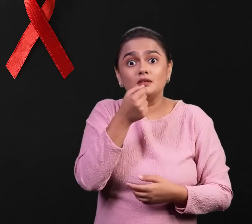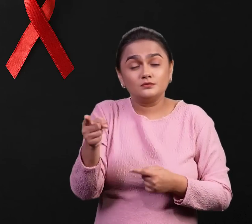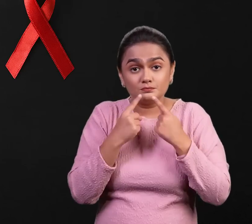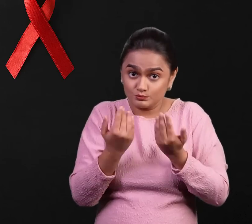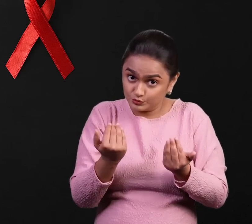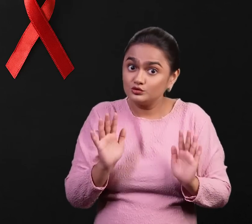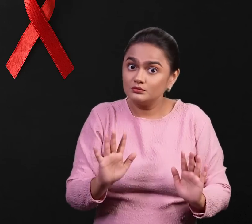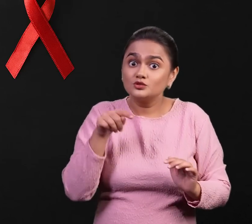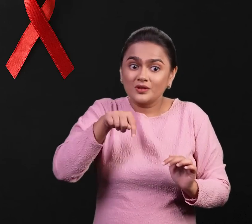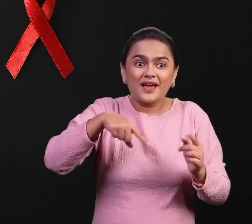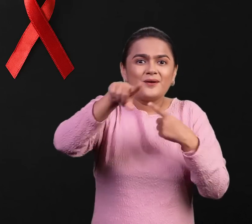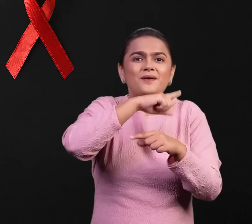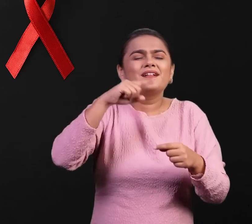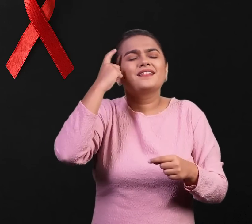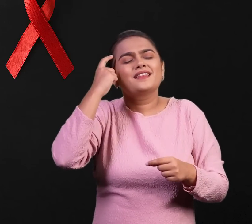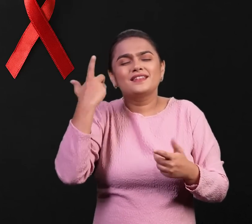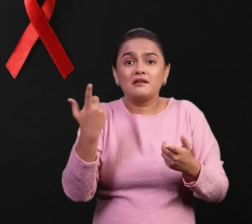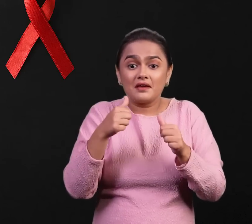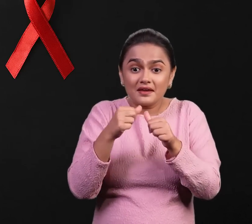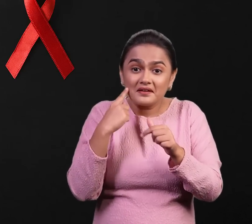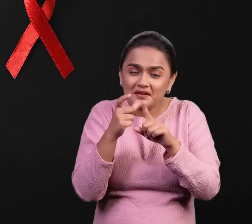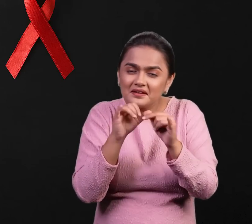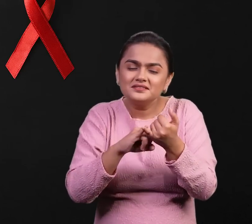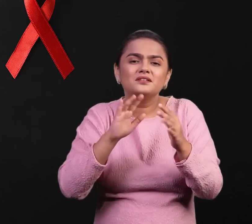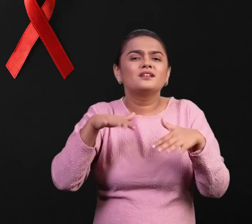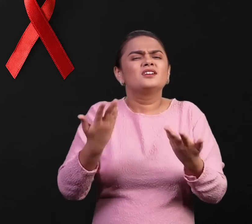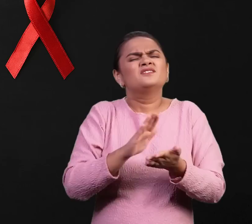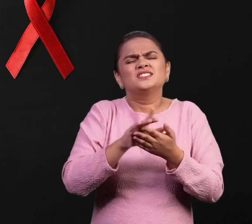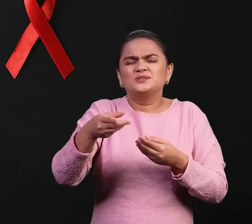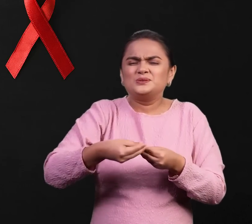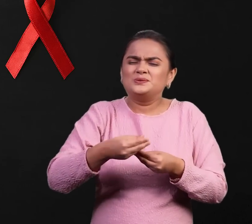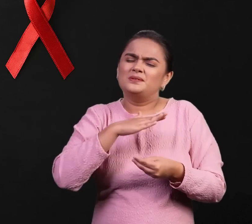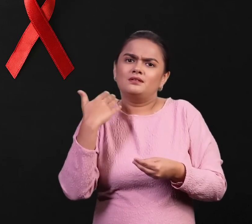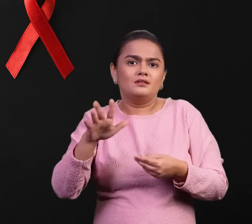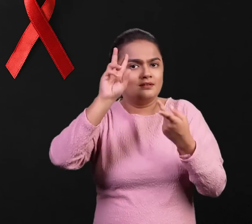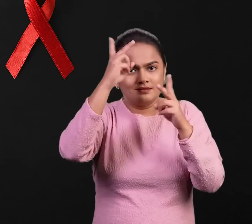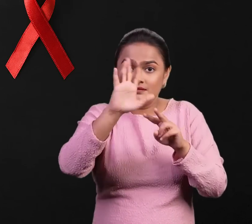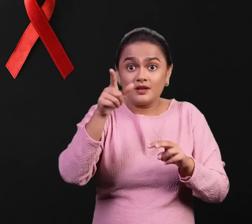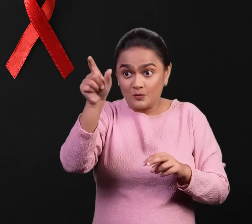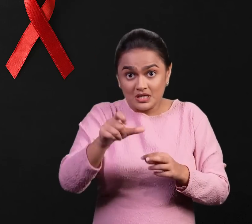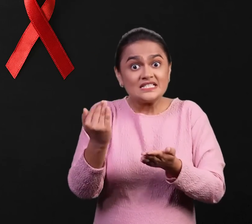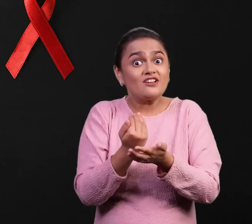So, in today's times, it's incorrect to say that someone with AIDS will definitely die. The person can be saved.